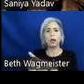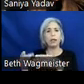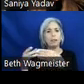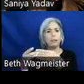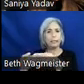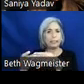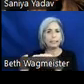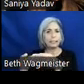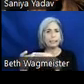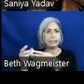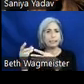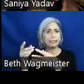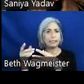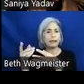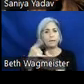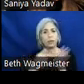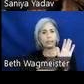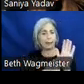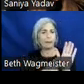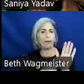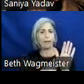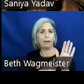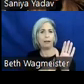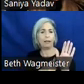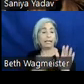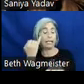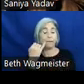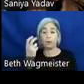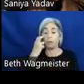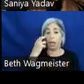For example, by considering the needs of a user who is Blind we also potentially are building